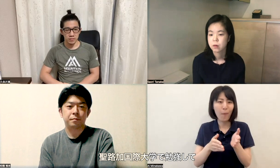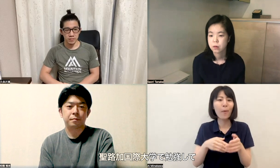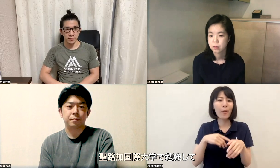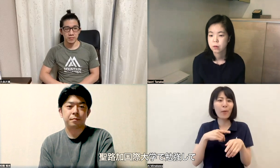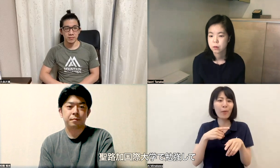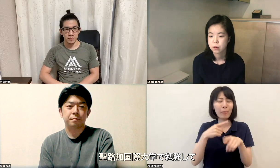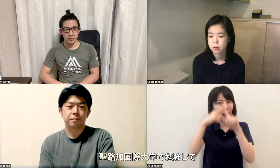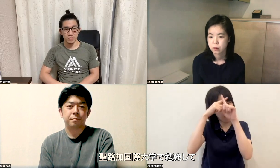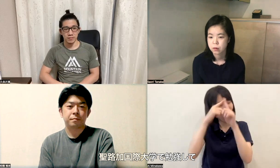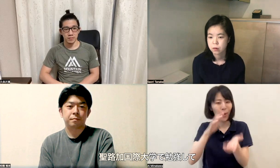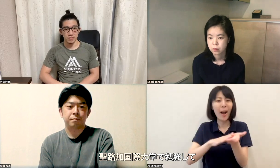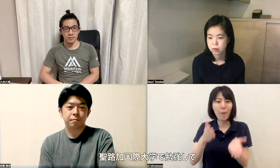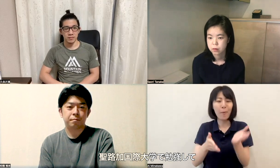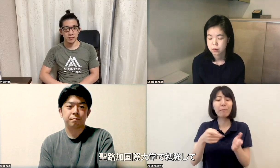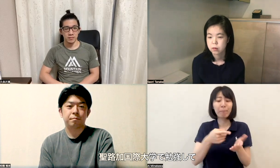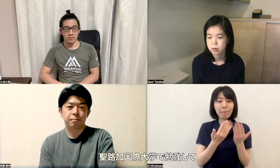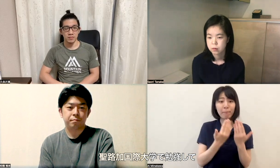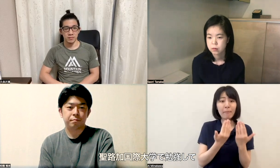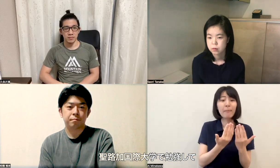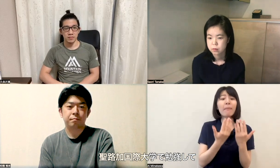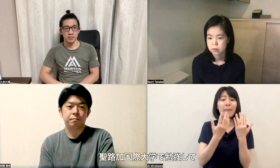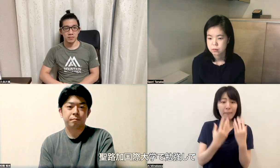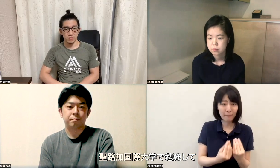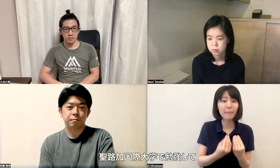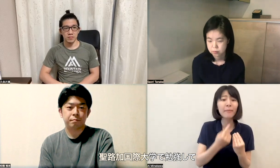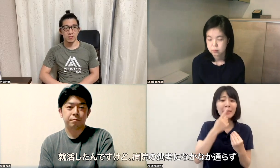I studied at St. Luke's International University.